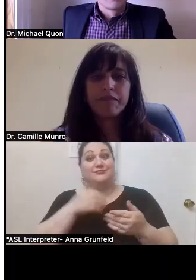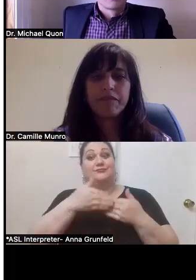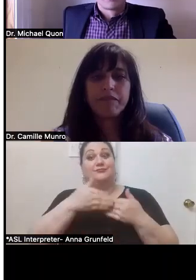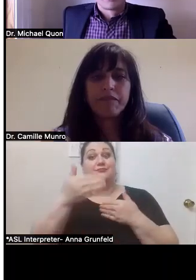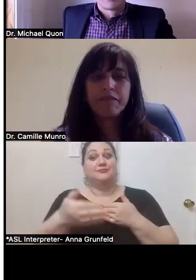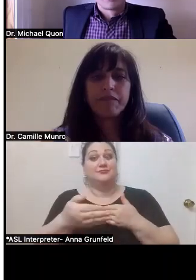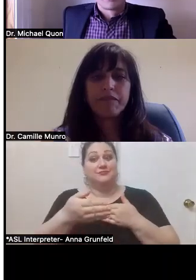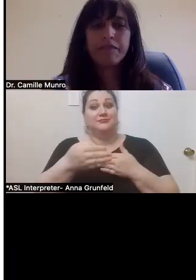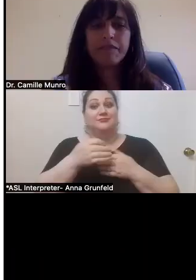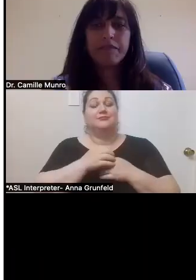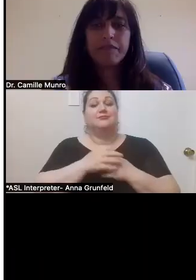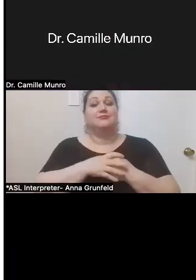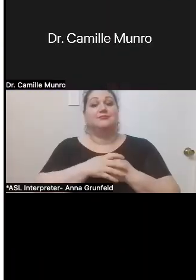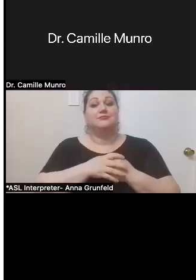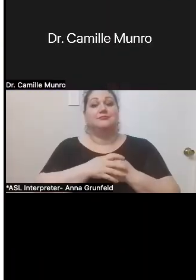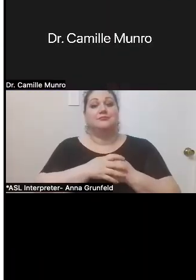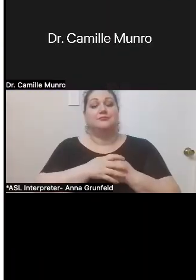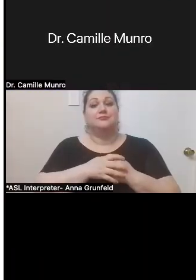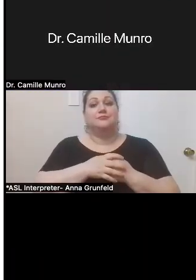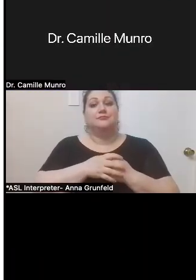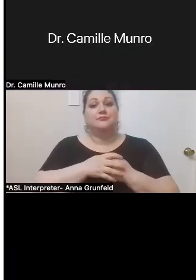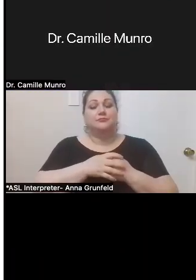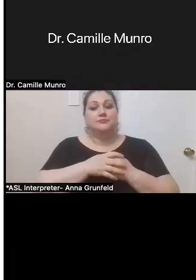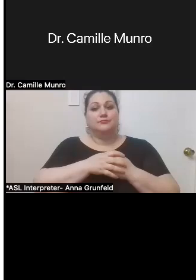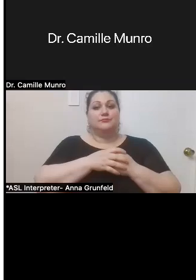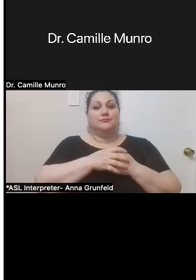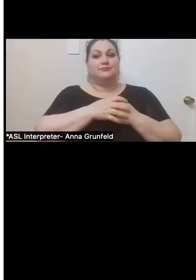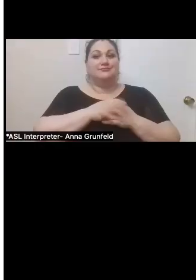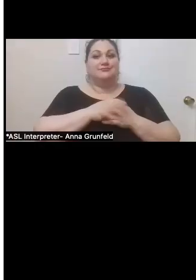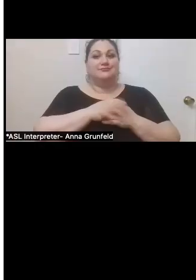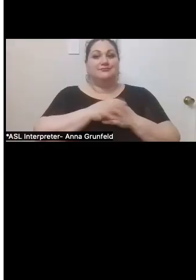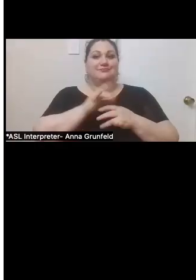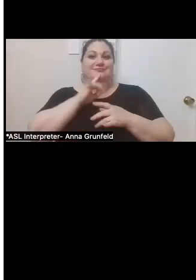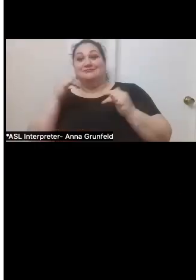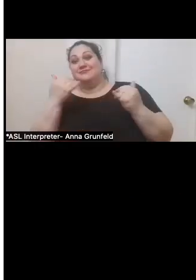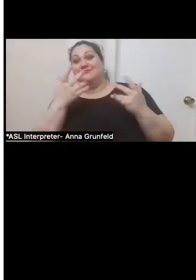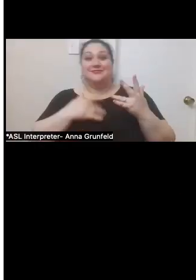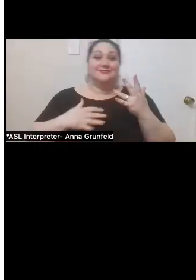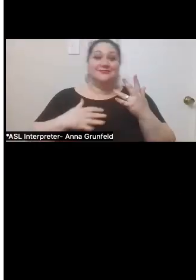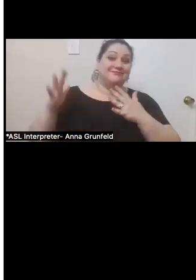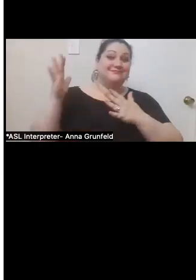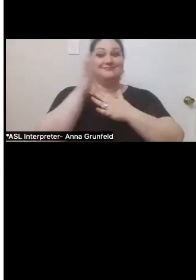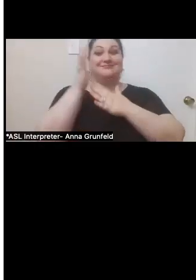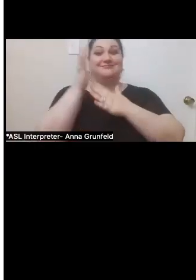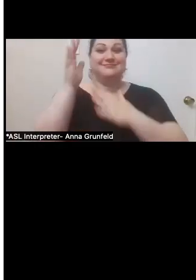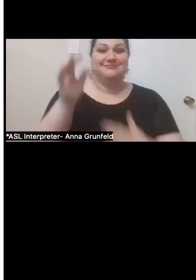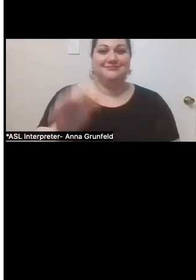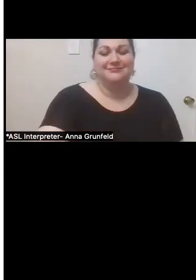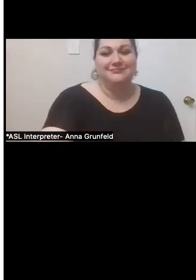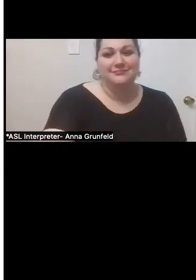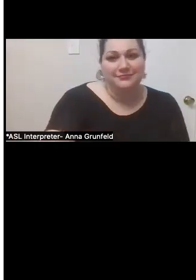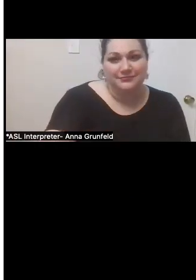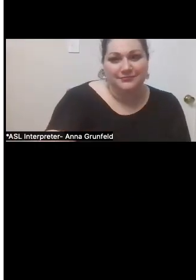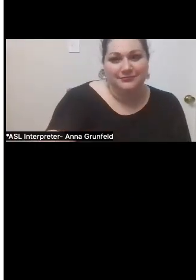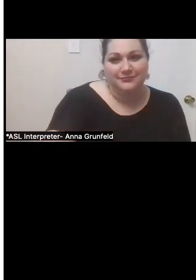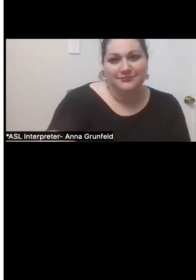which is the penultimate, which I've learned means second to last. I've been using that word incorrectly for some time now.